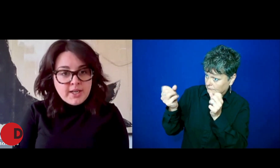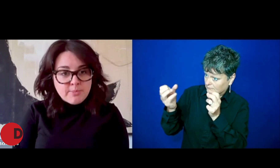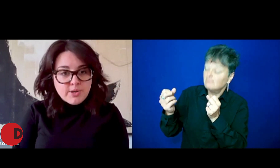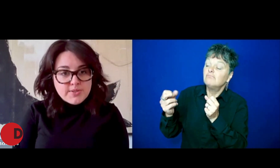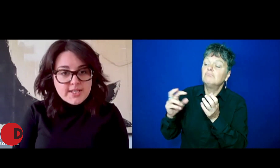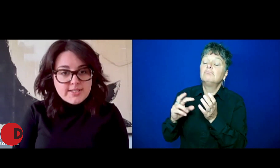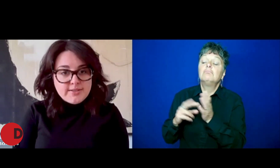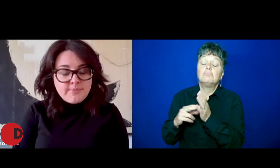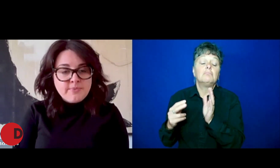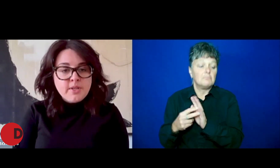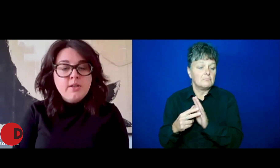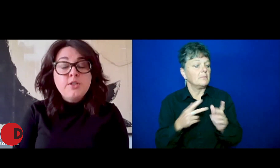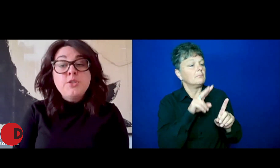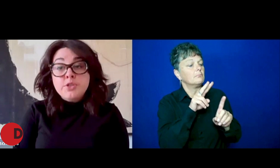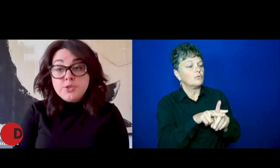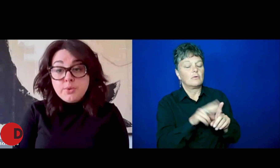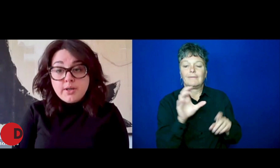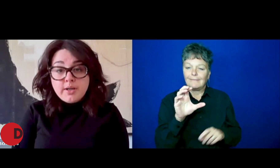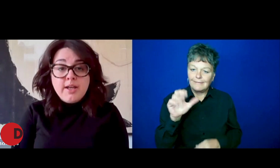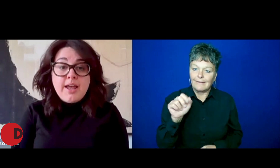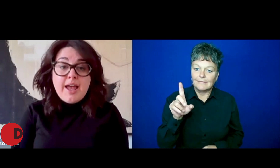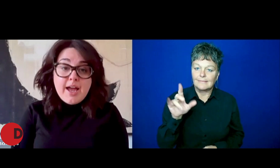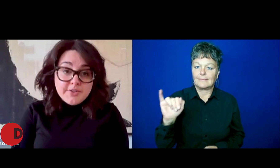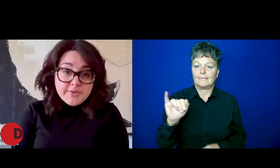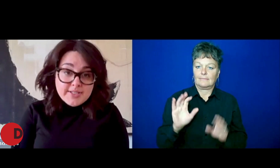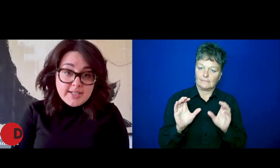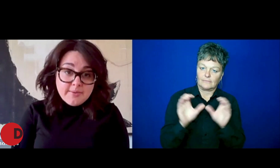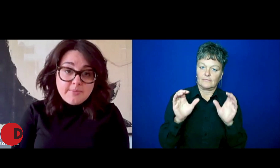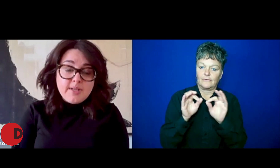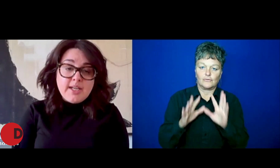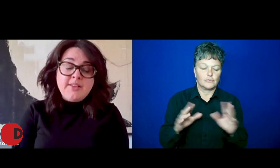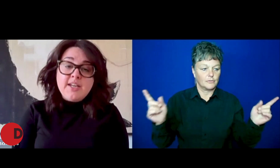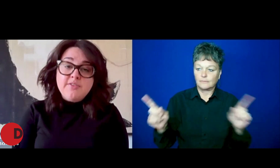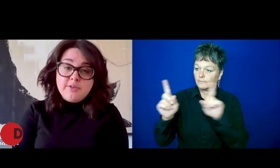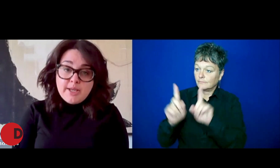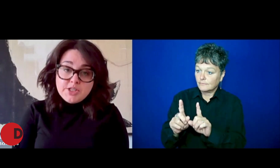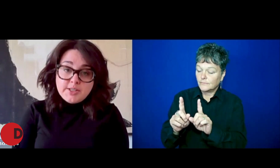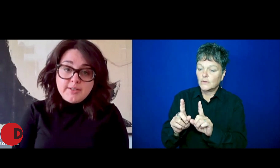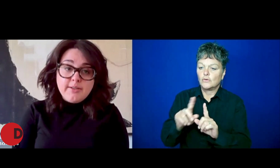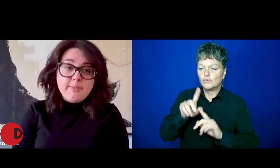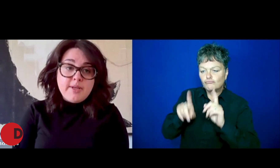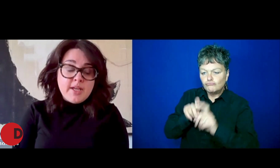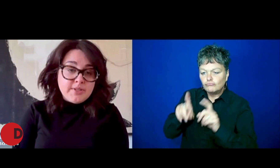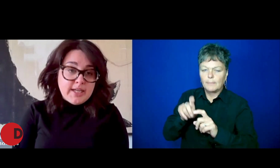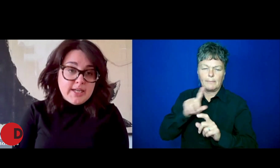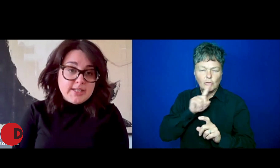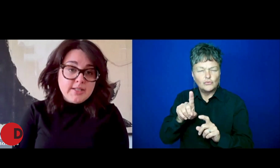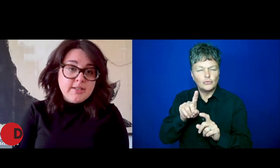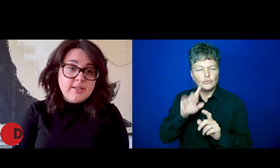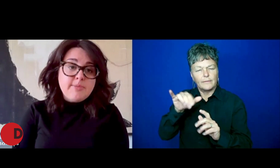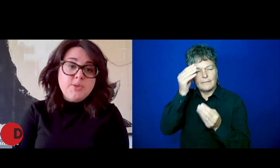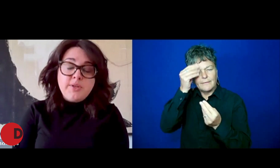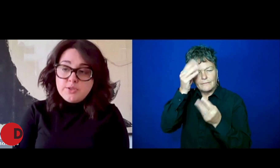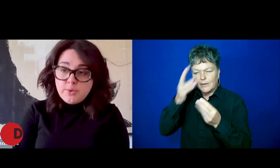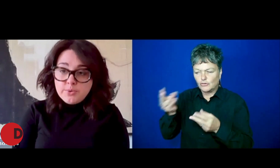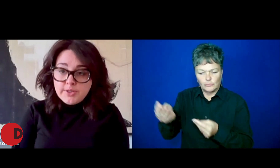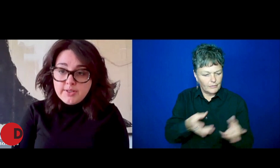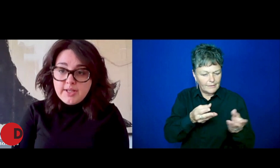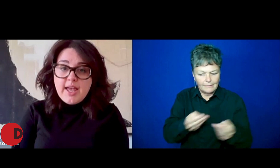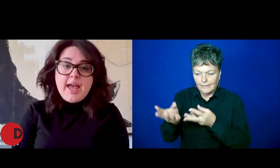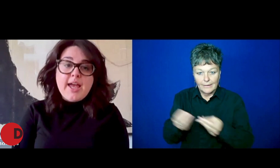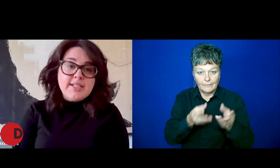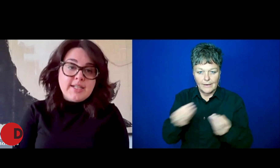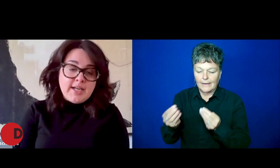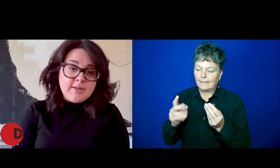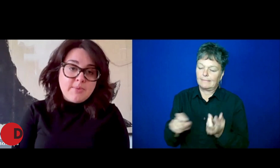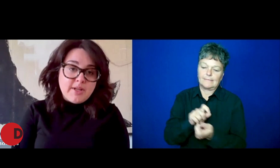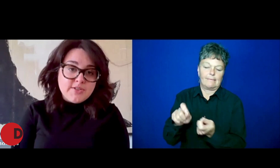to request a sign language interpreter. This process is in place